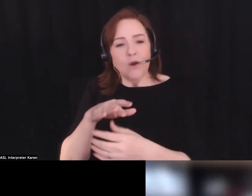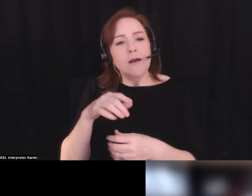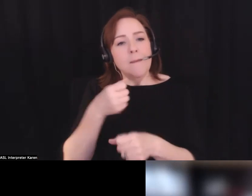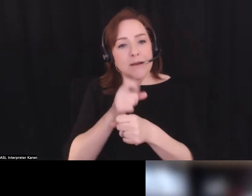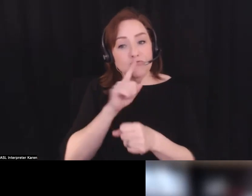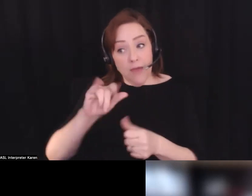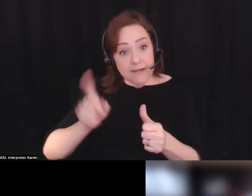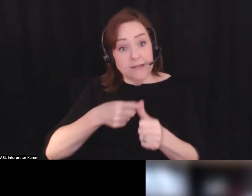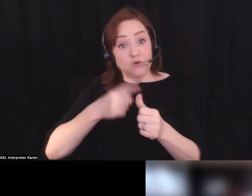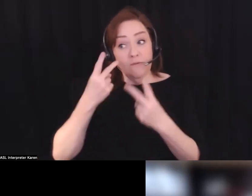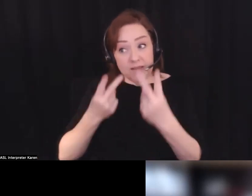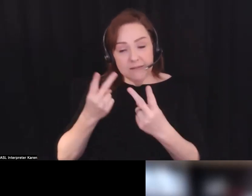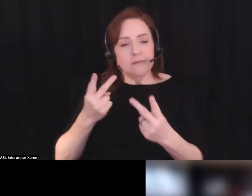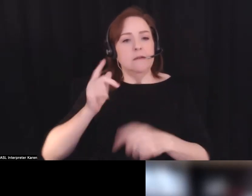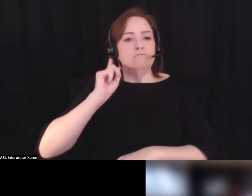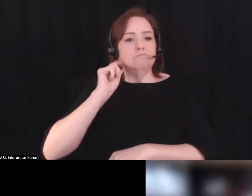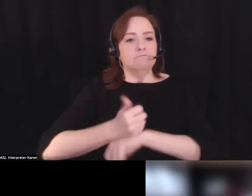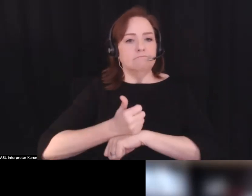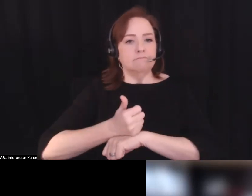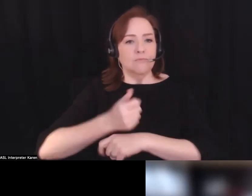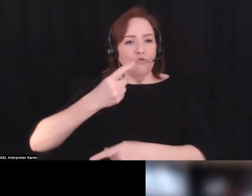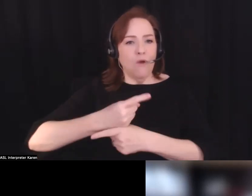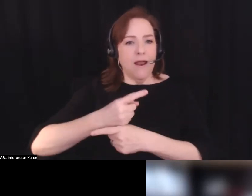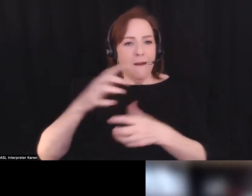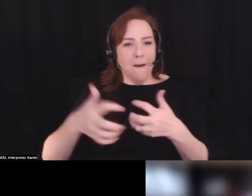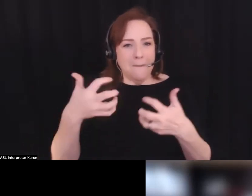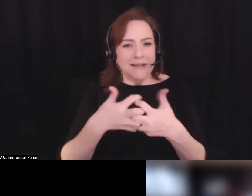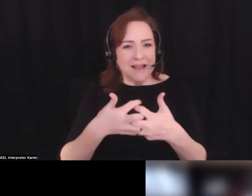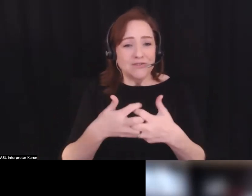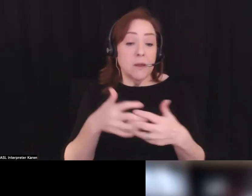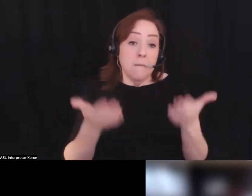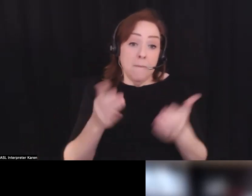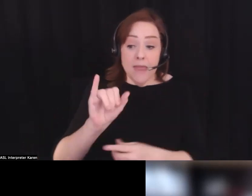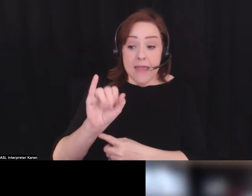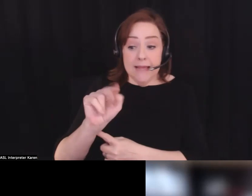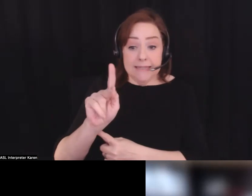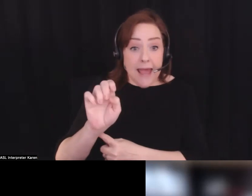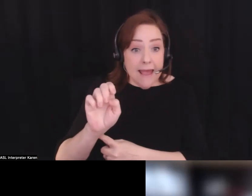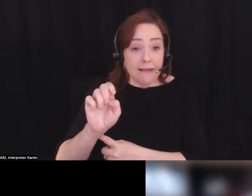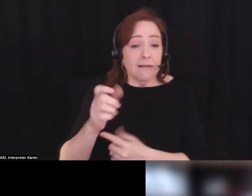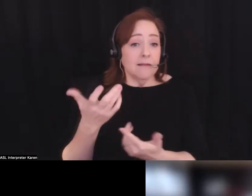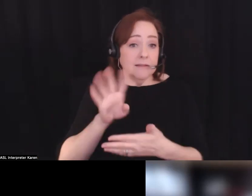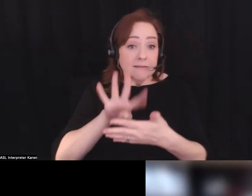appropriate accommodation and this may be the intake the scheduling or somebody identified